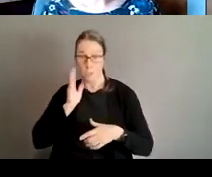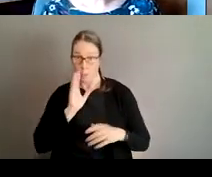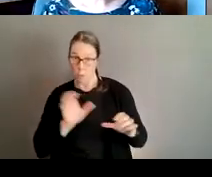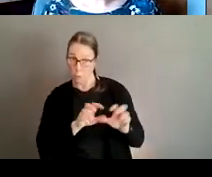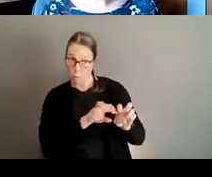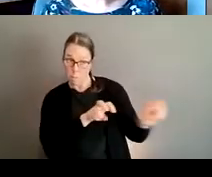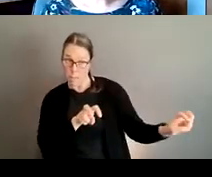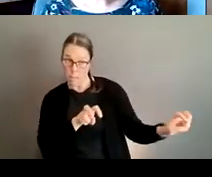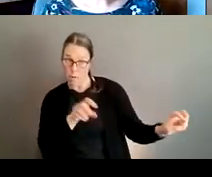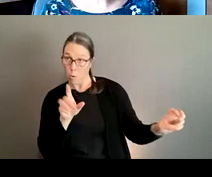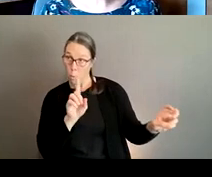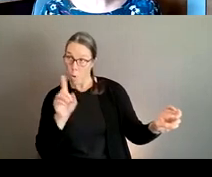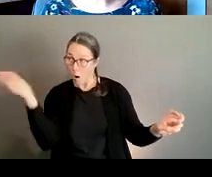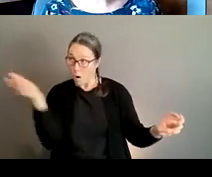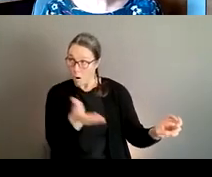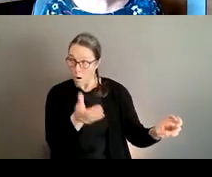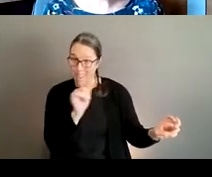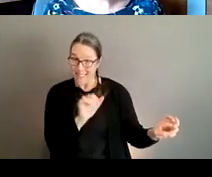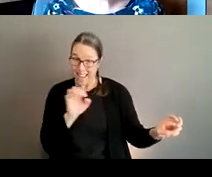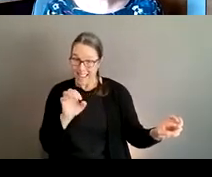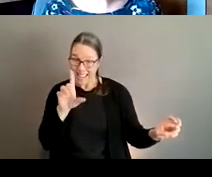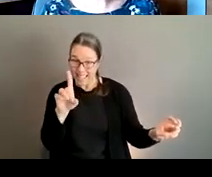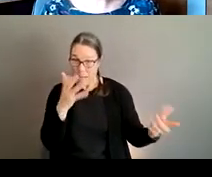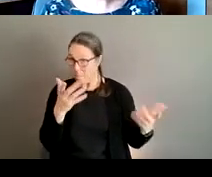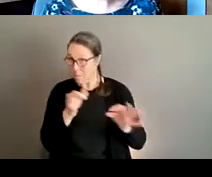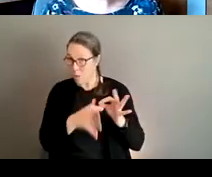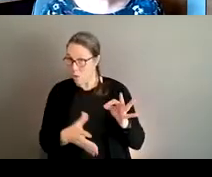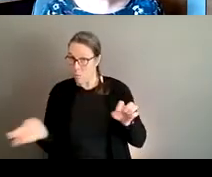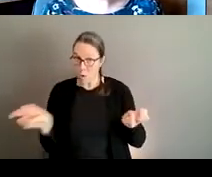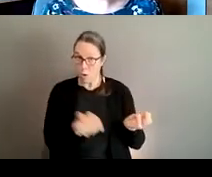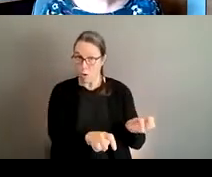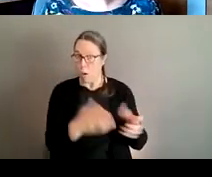in that Executive Director and maybe the ASL interpreters, maybe some audience members